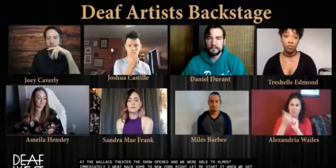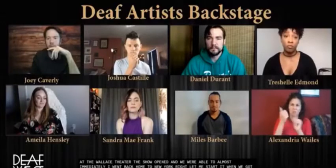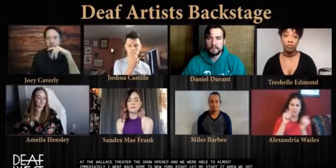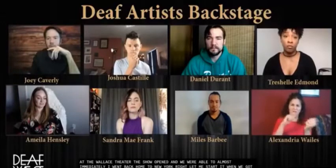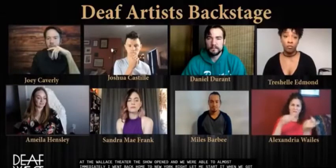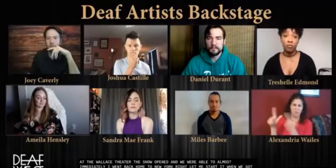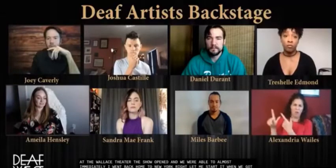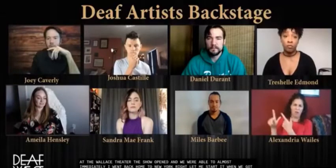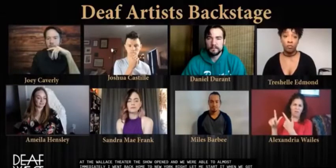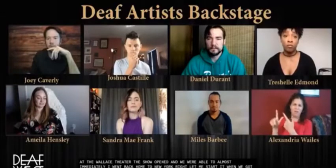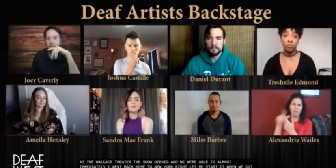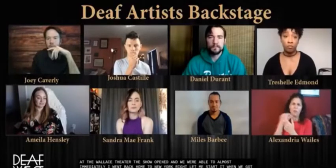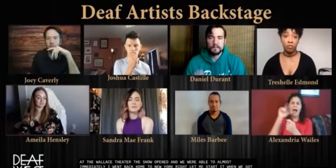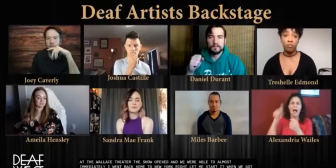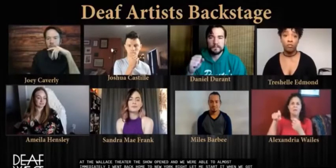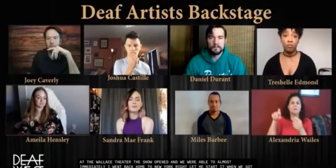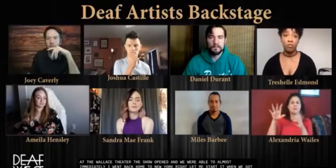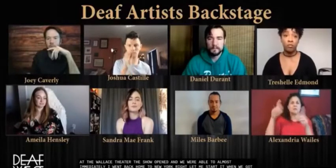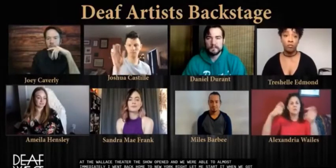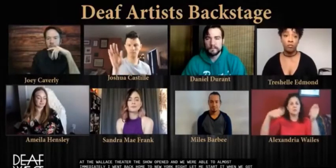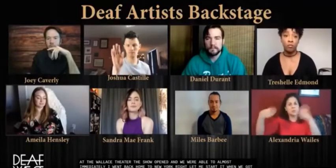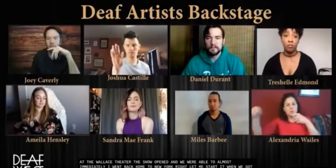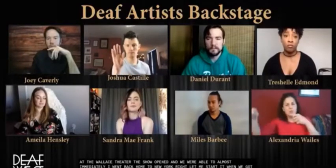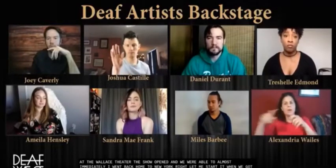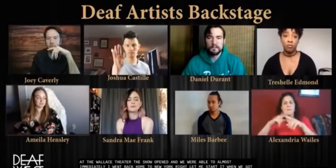We were able to take care of almost everyone pretty quickly.